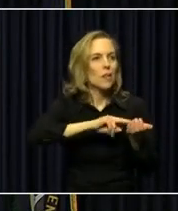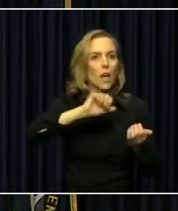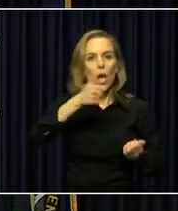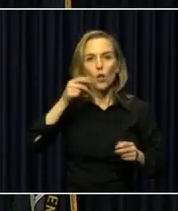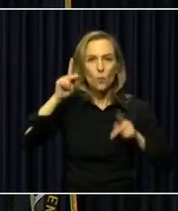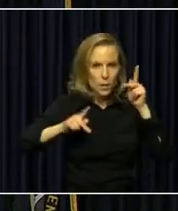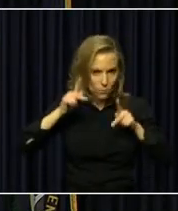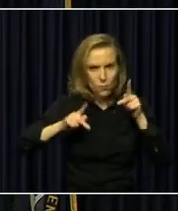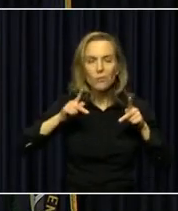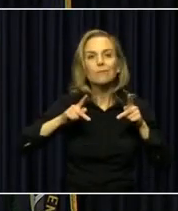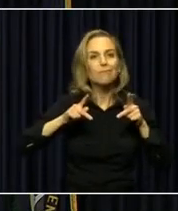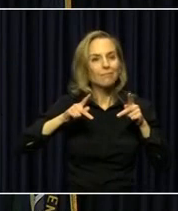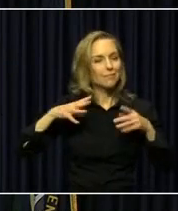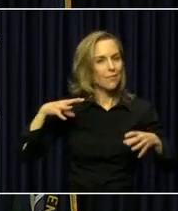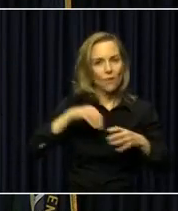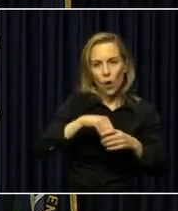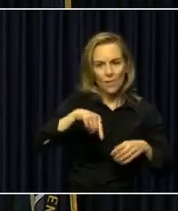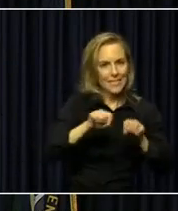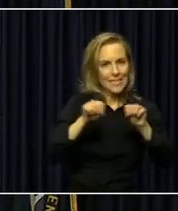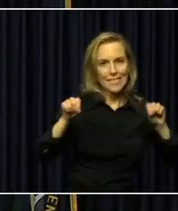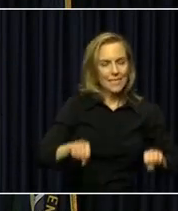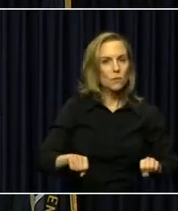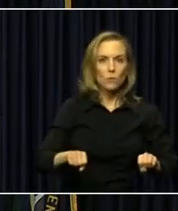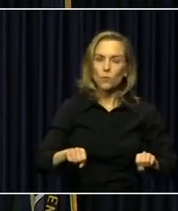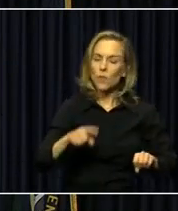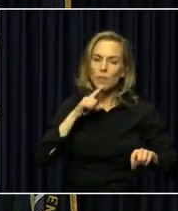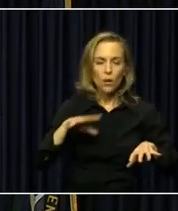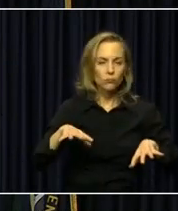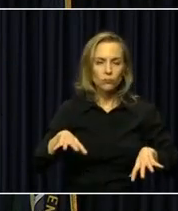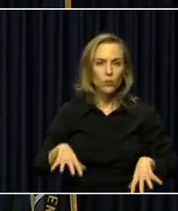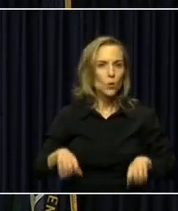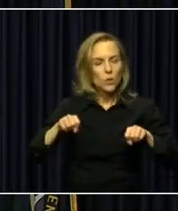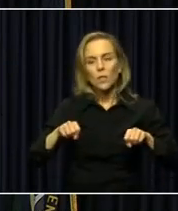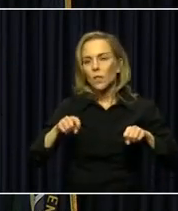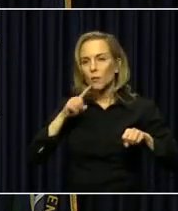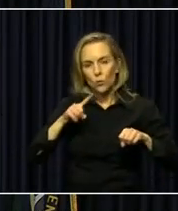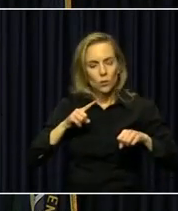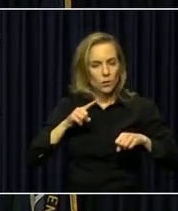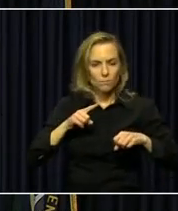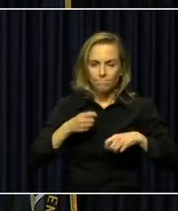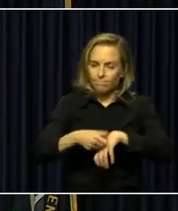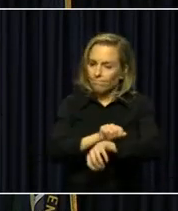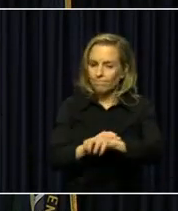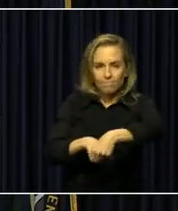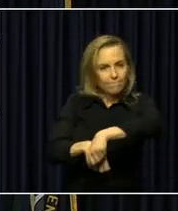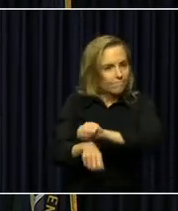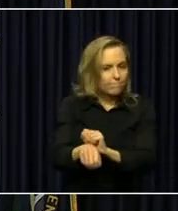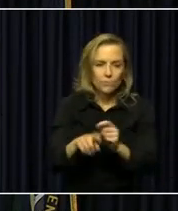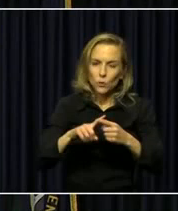THERE HAVE SACRIFICED AND CONTINUE TO SACRIFICE, WORRIED ABOUT THE FUTURE, I GET THAT, BUT WHAT YOU ARE DOING IS